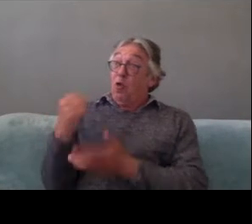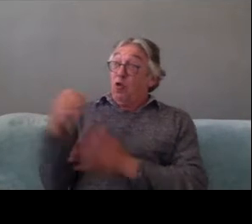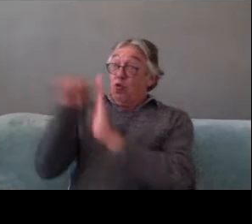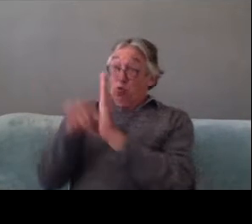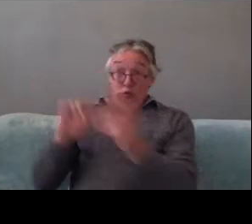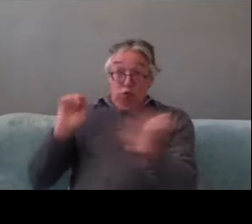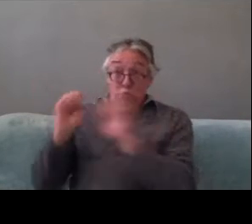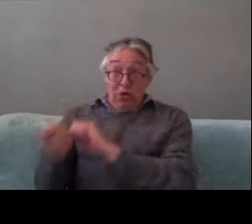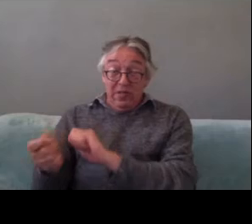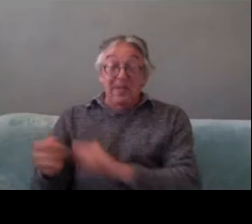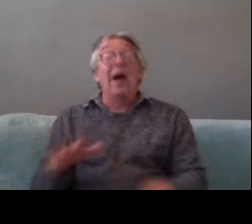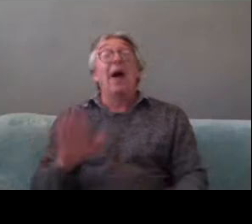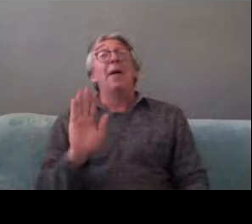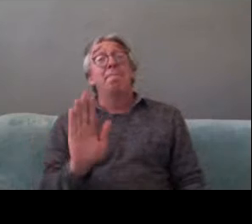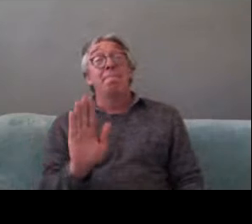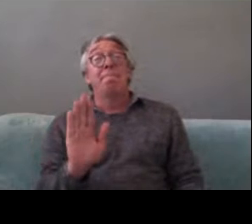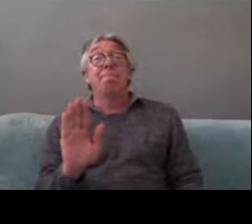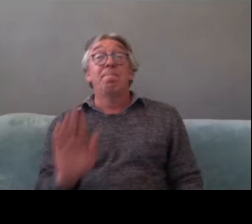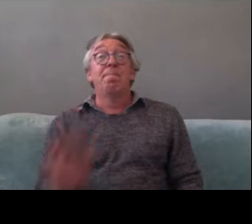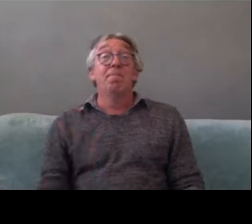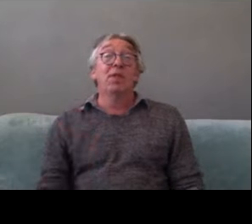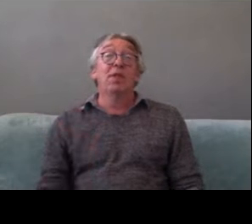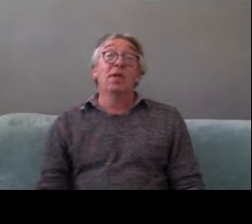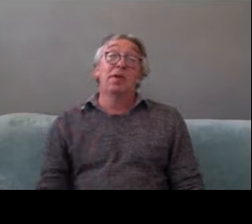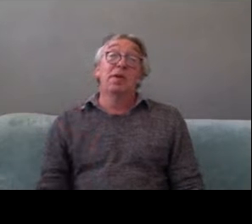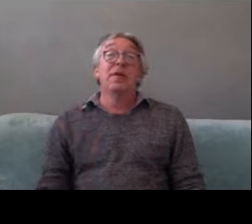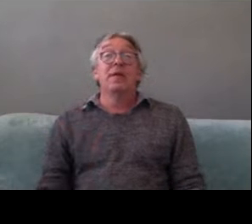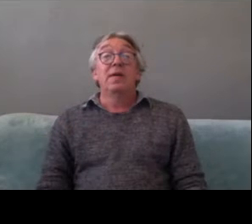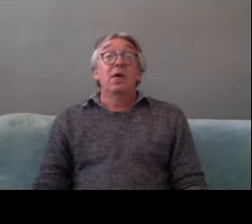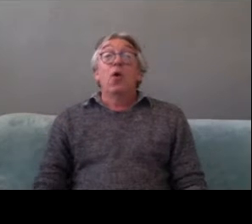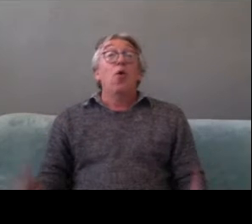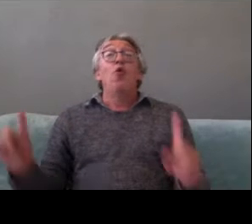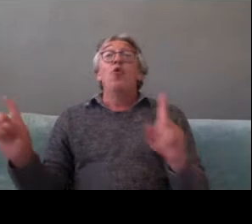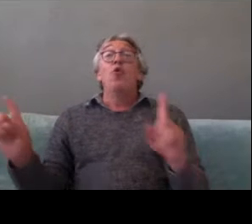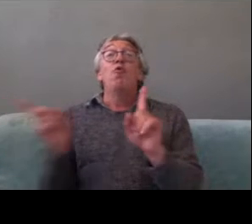the first wave of modifications has been adapted.